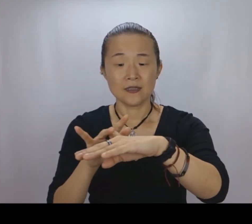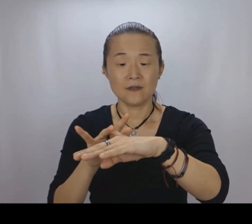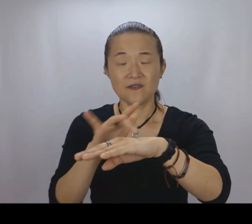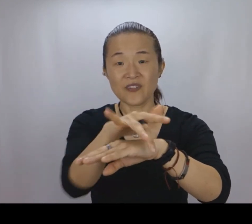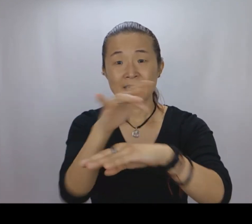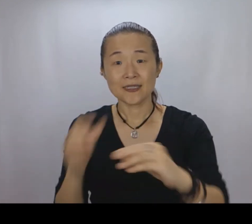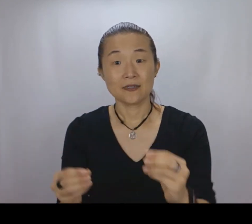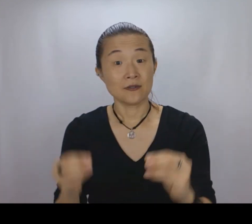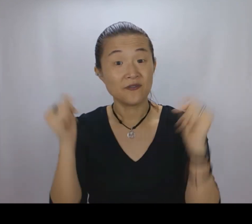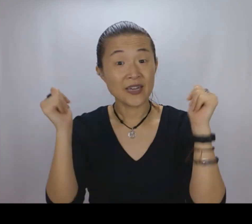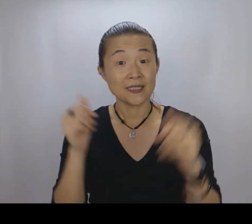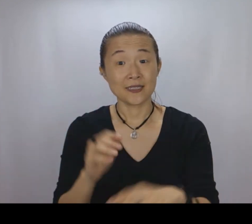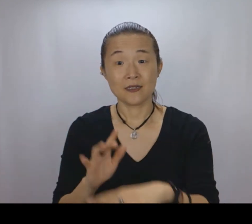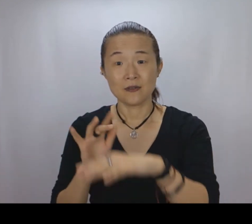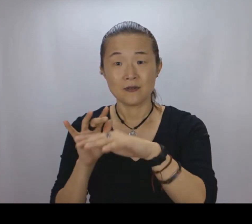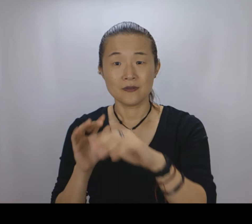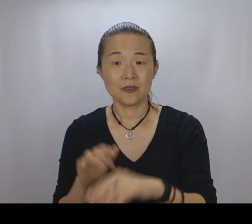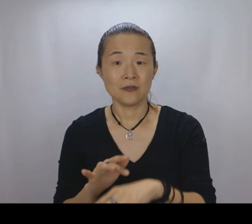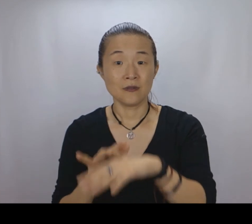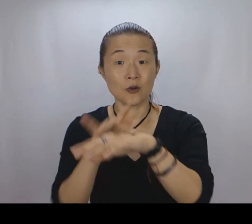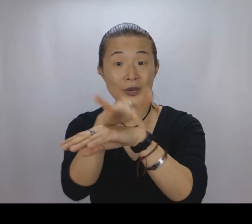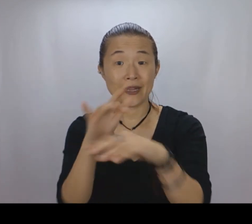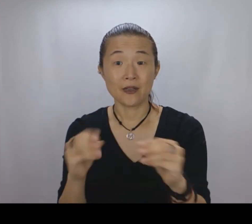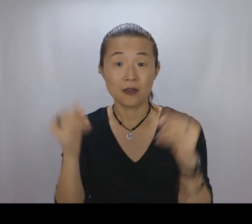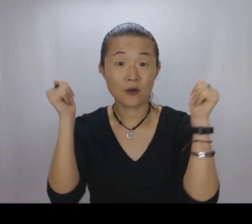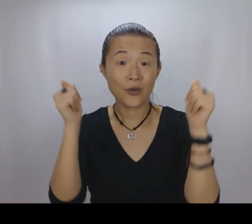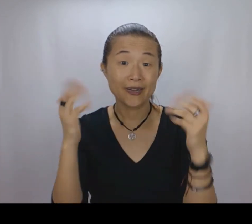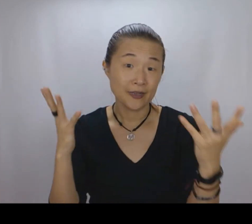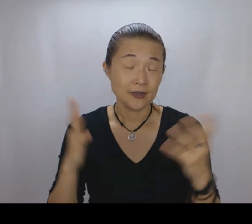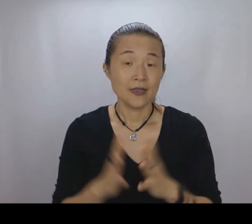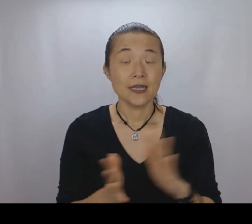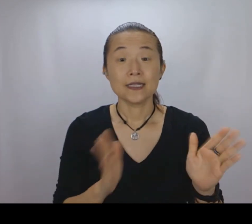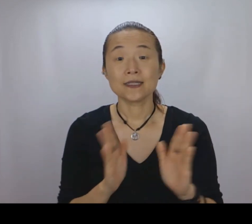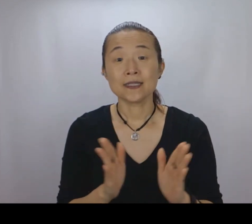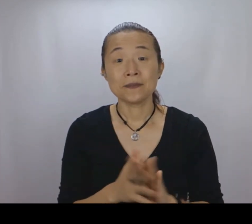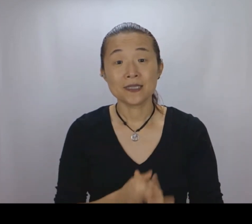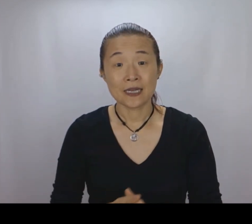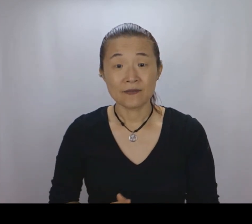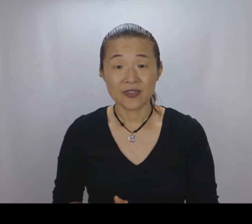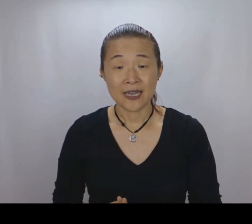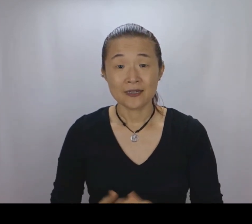So, fast, fast, quick, quick, same sign for that.